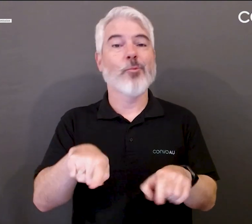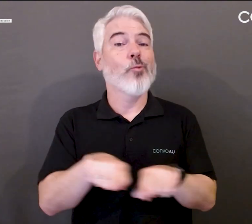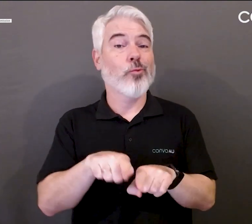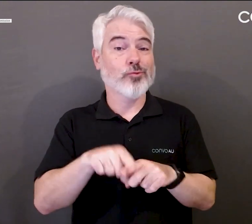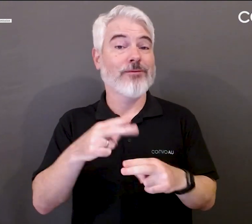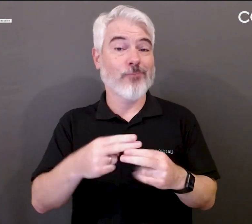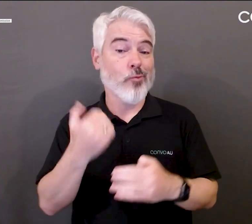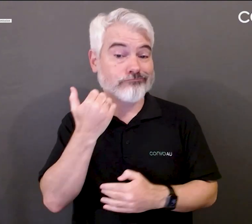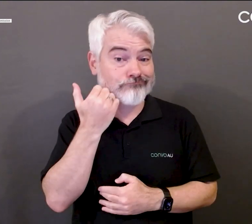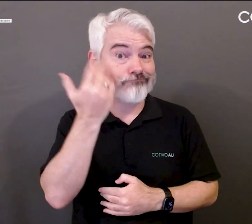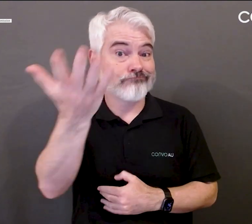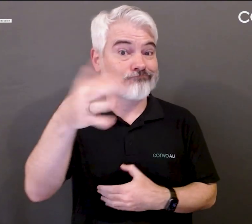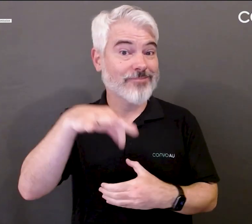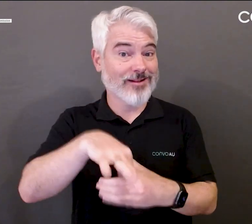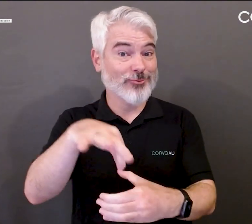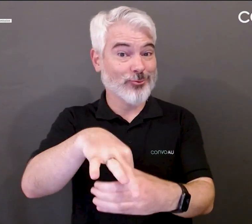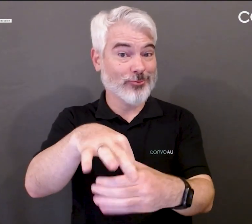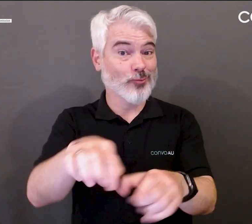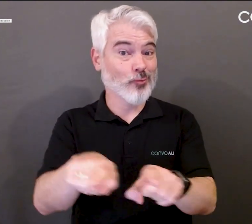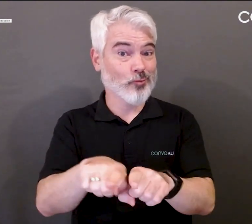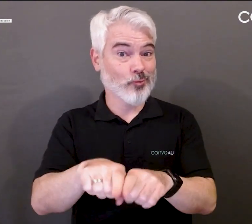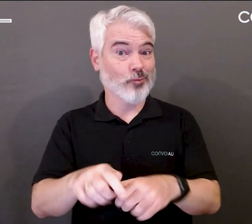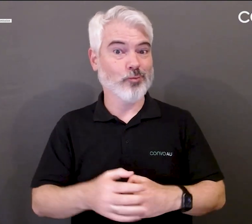and at future federal elections.